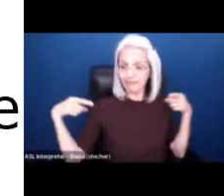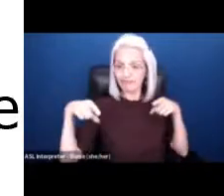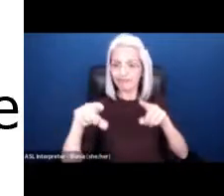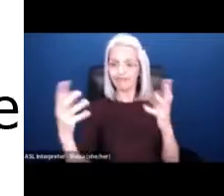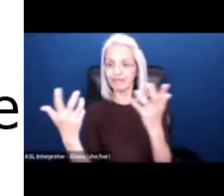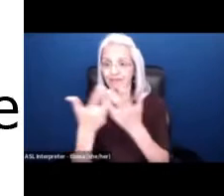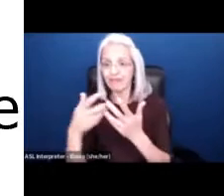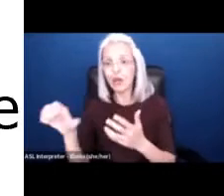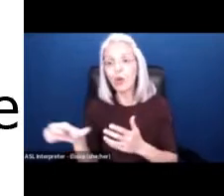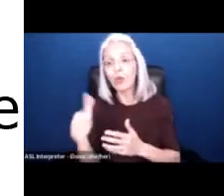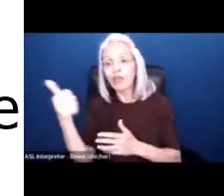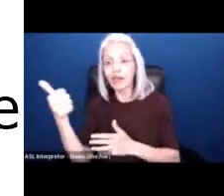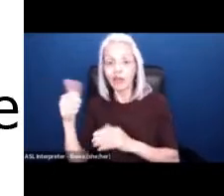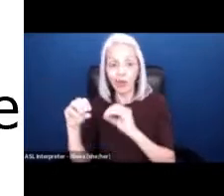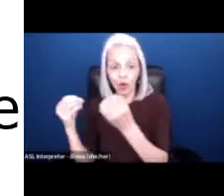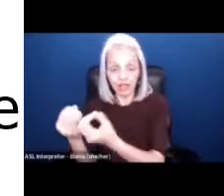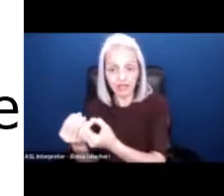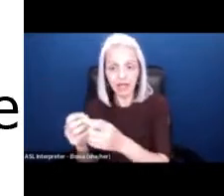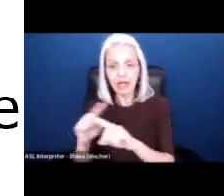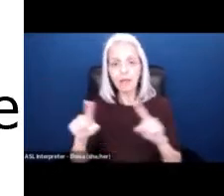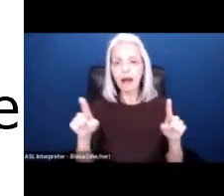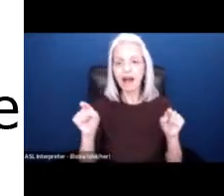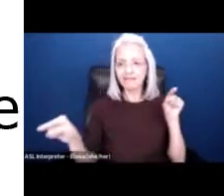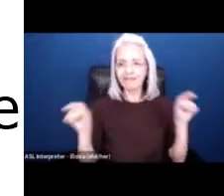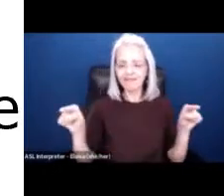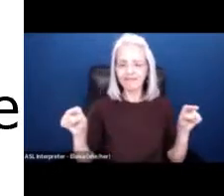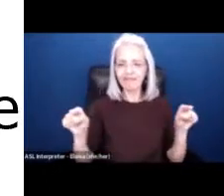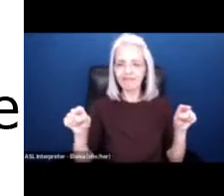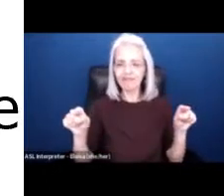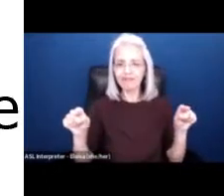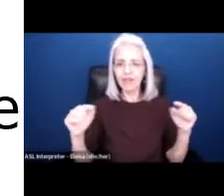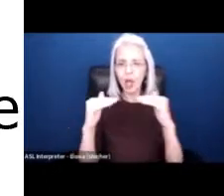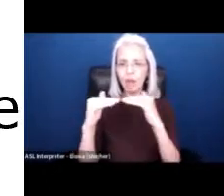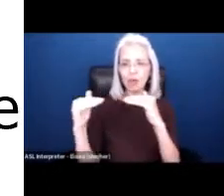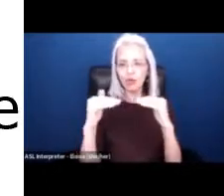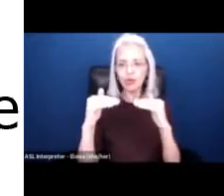traumatic brain injury. But the mutual trust and respect is oftentimes where those